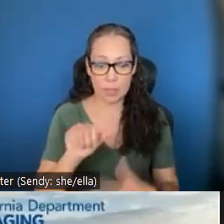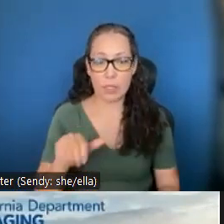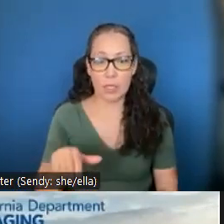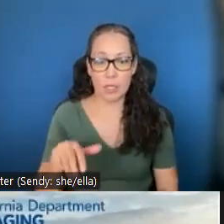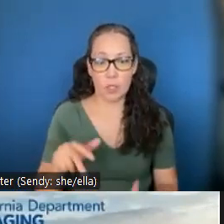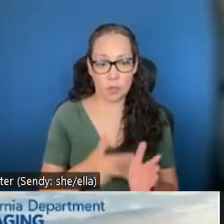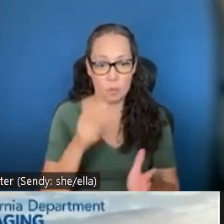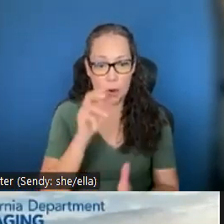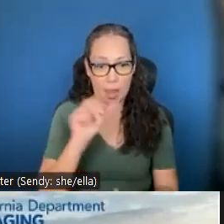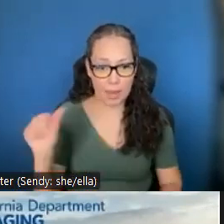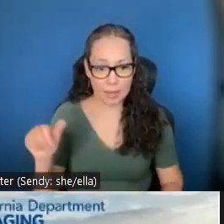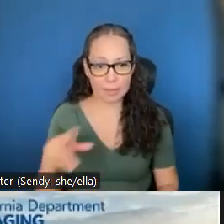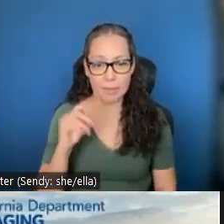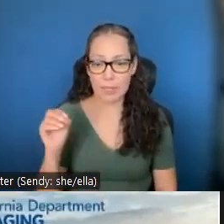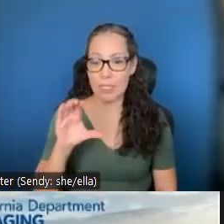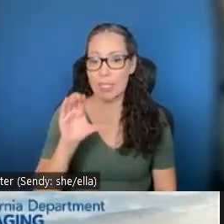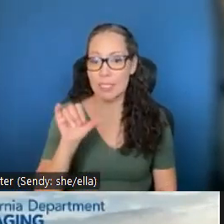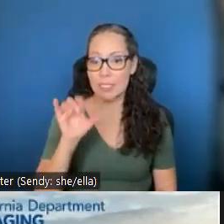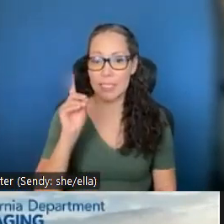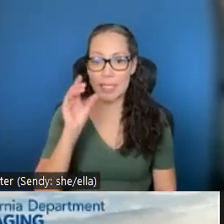alphabetical order starting with Cindy Kaufman from the San Francisco department